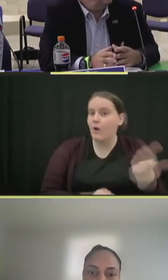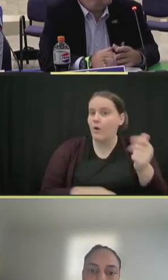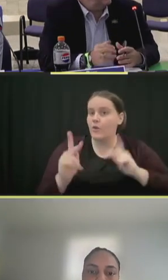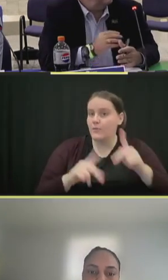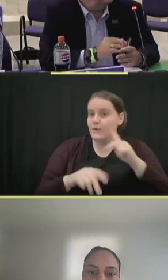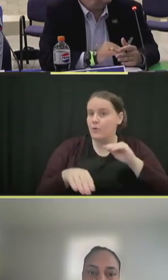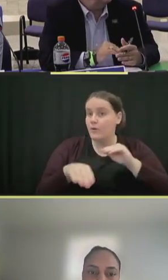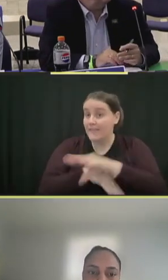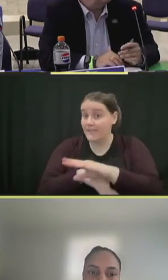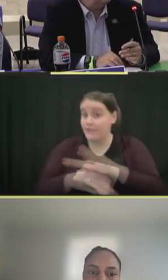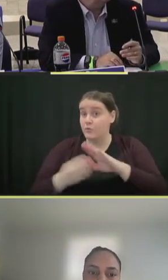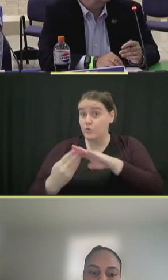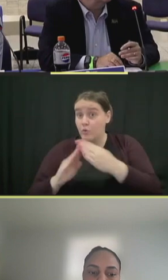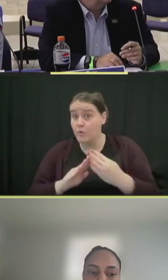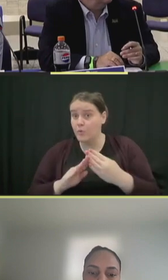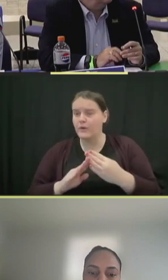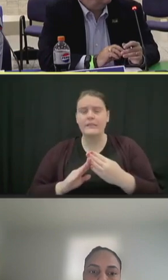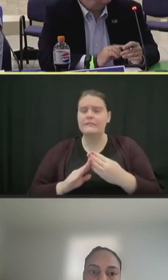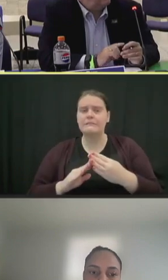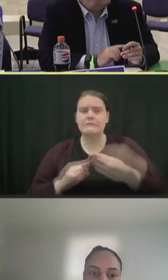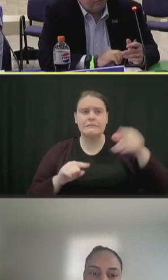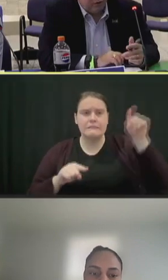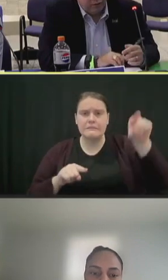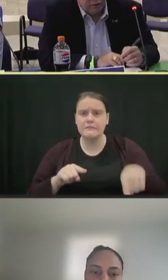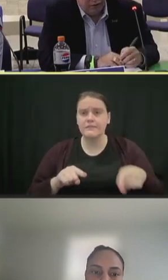I didn't see any of those assets talked about in your material.